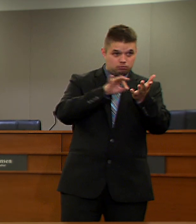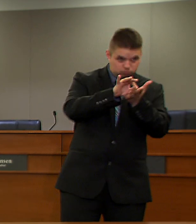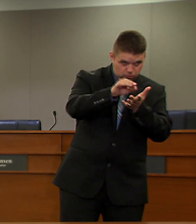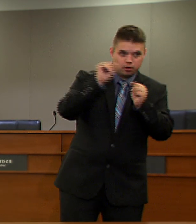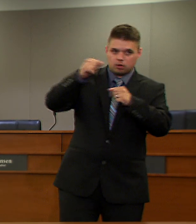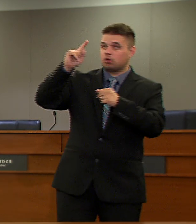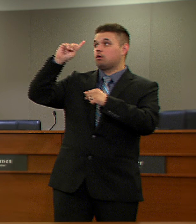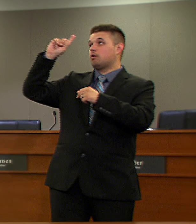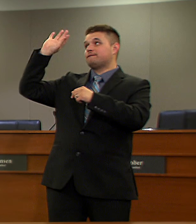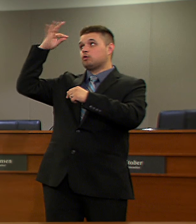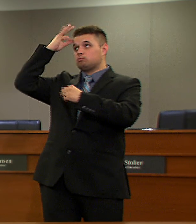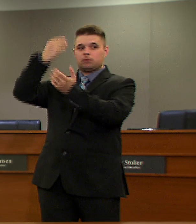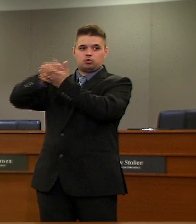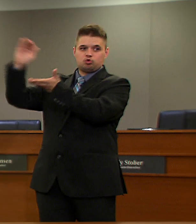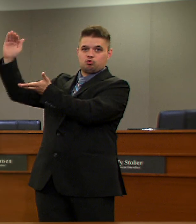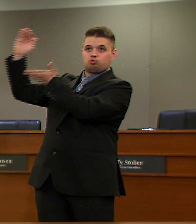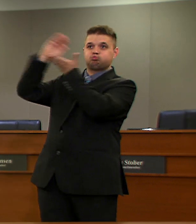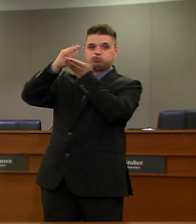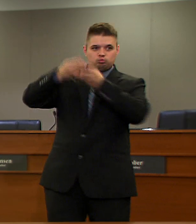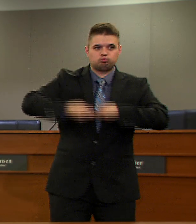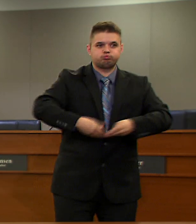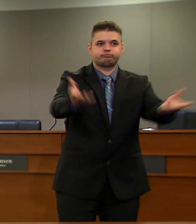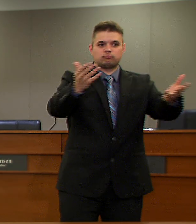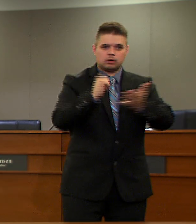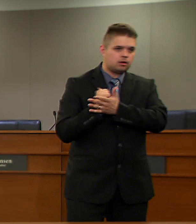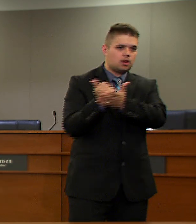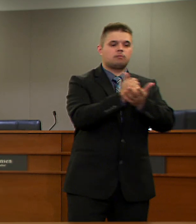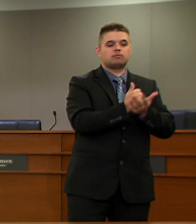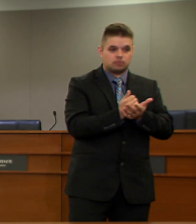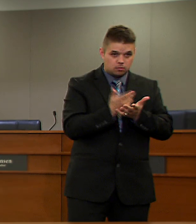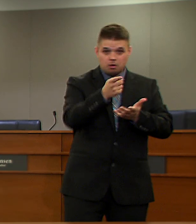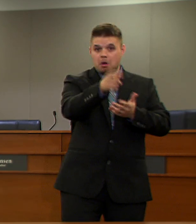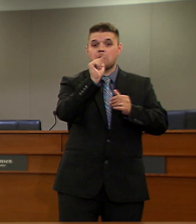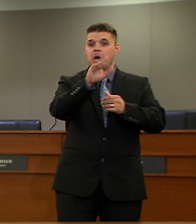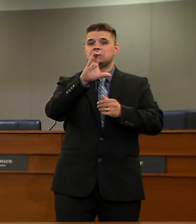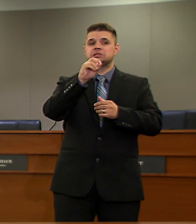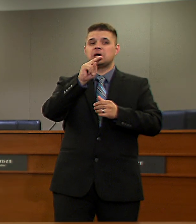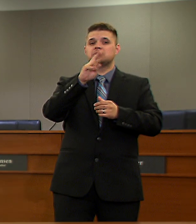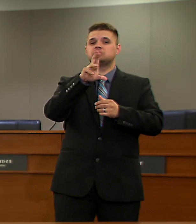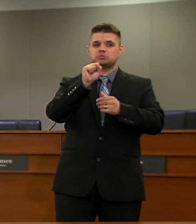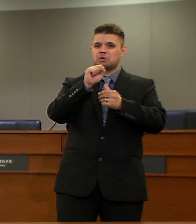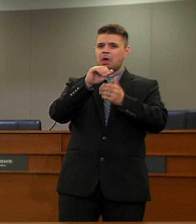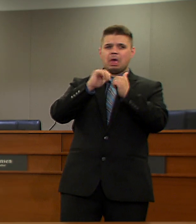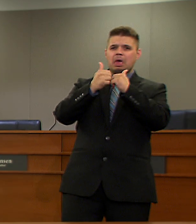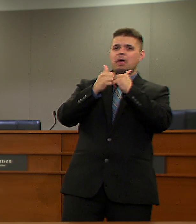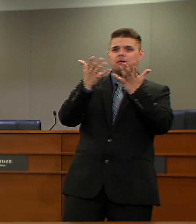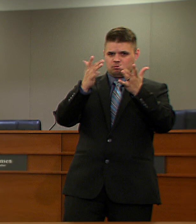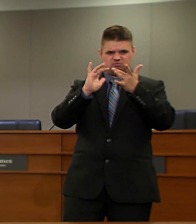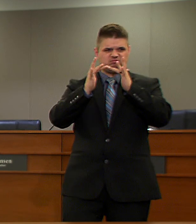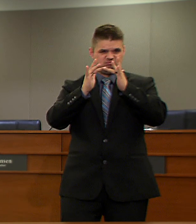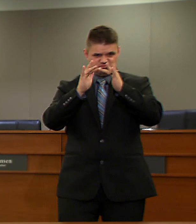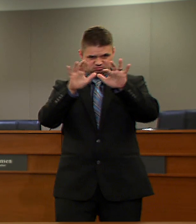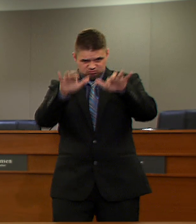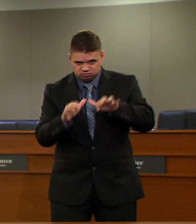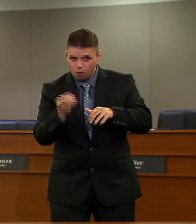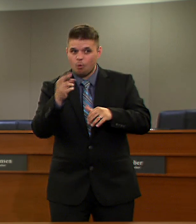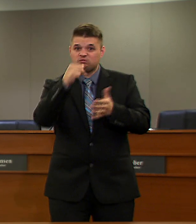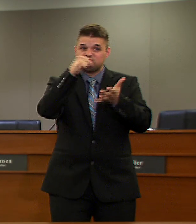And is very quick and easy. It takes you less than five minutes to fill out the form, so please take a few moments and